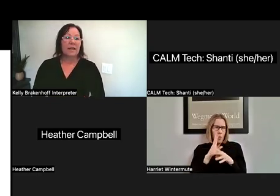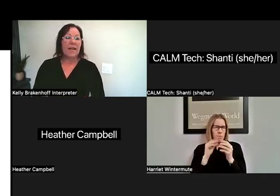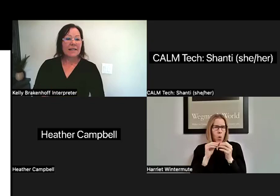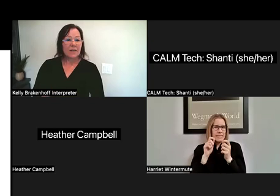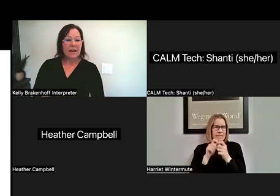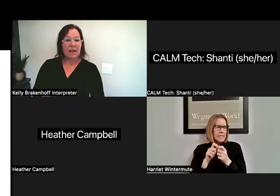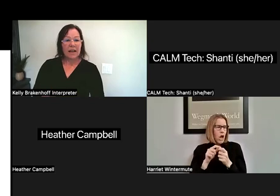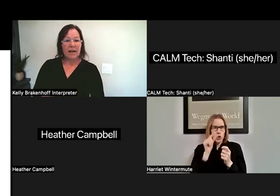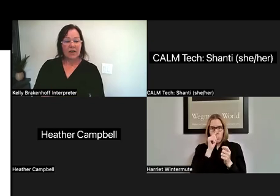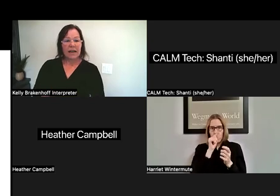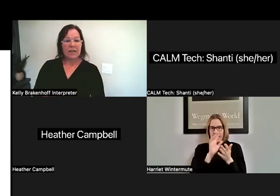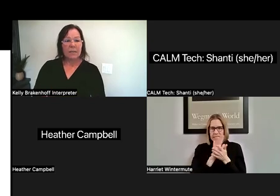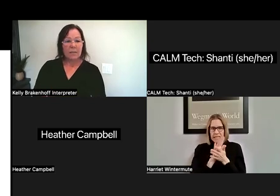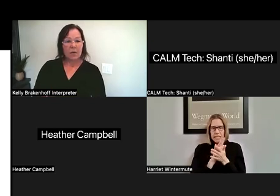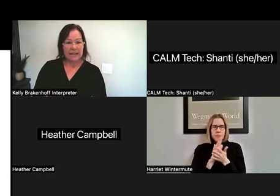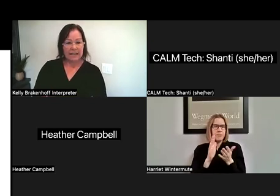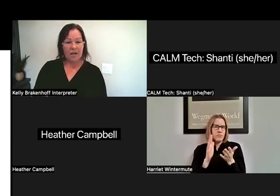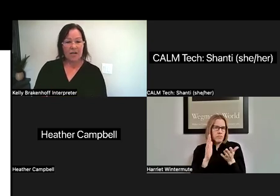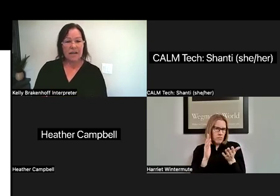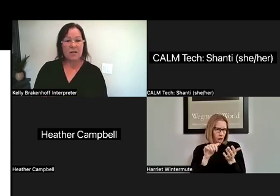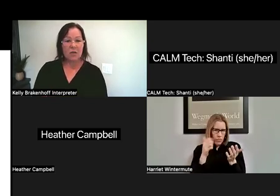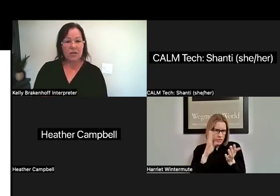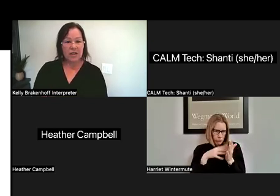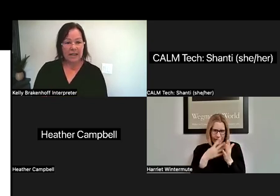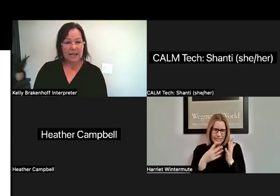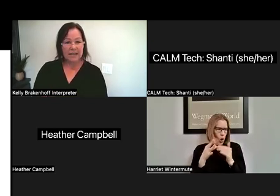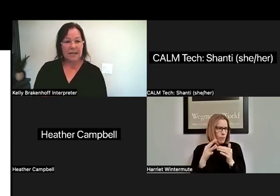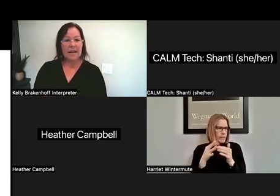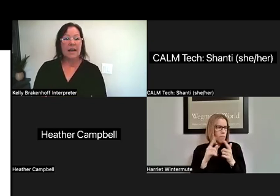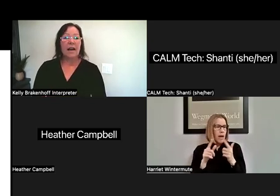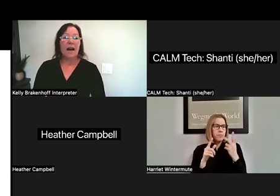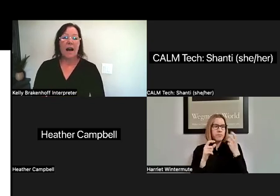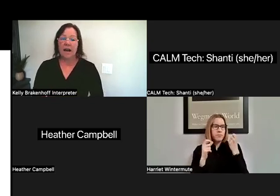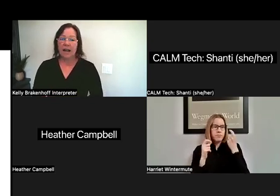The last one I want to cover in a little bit more detail is Google sheets.